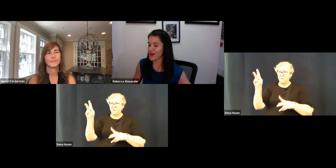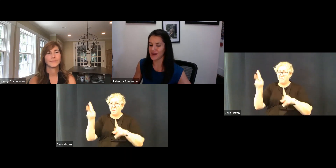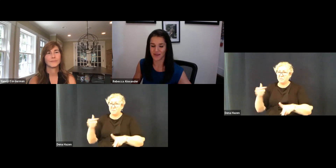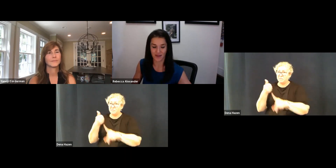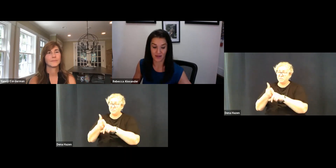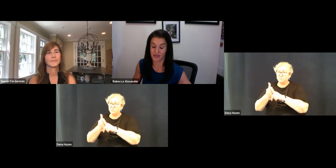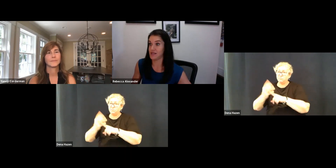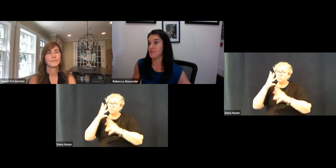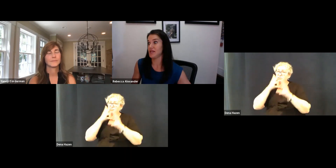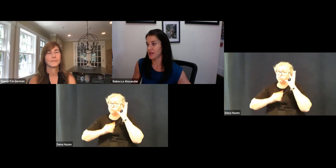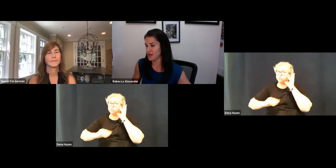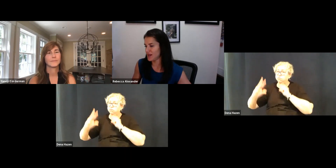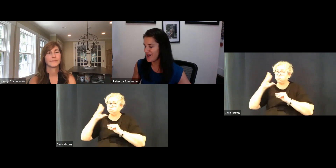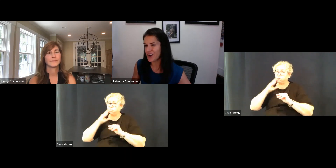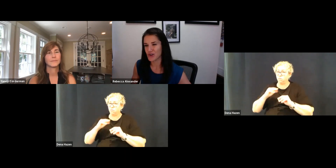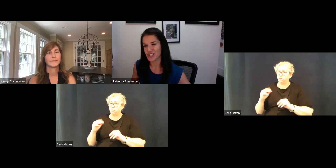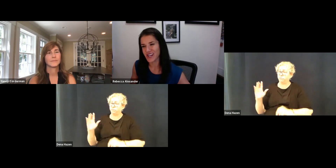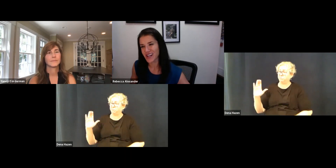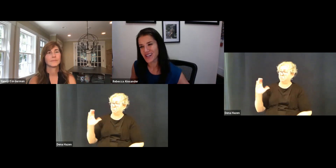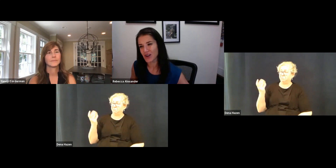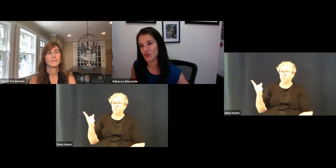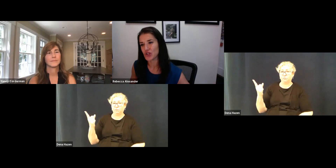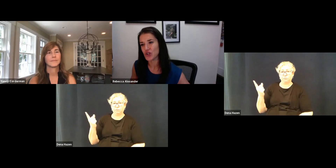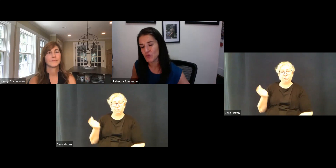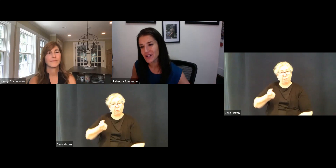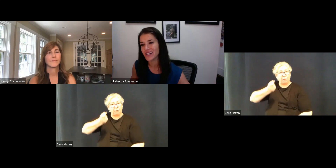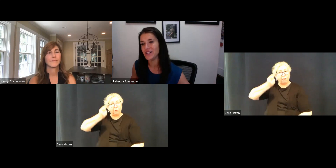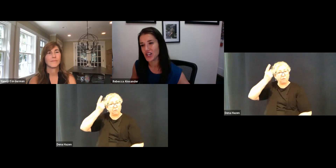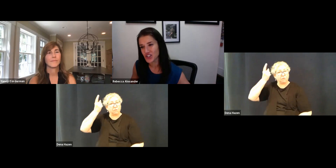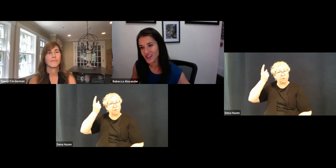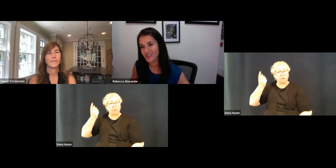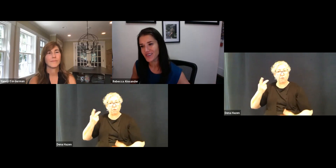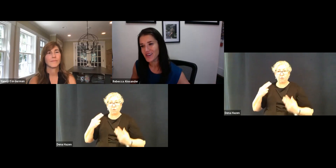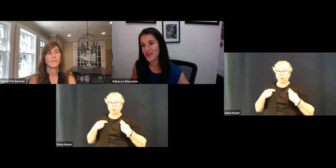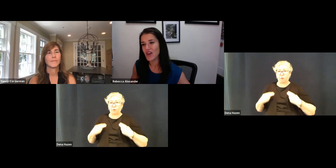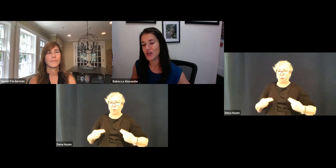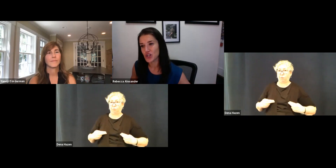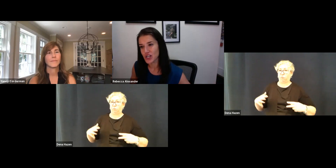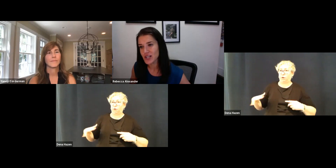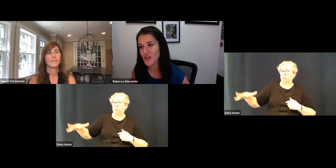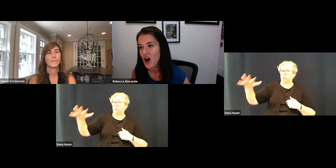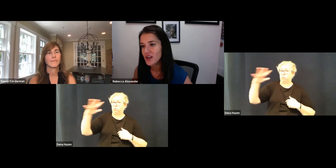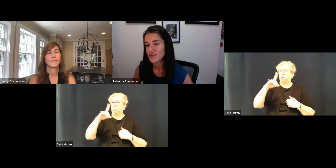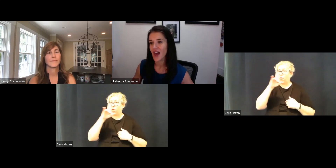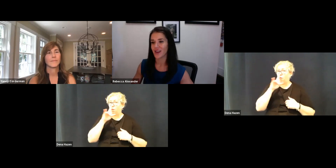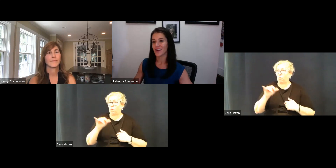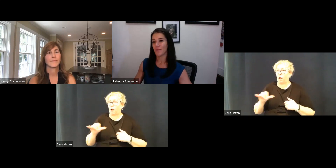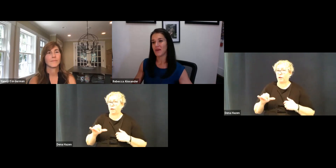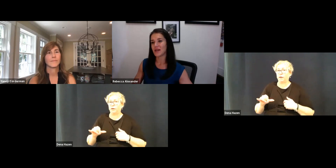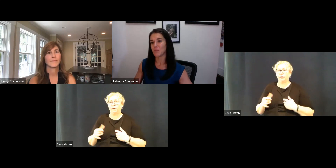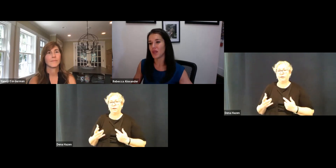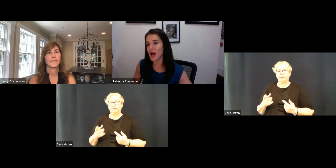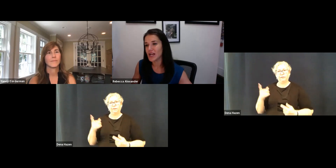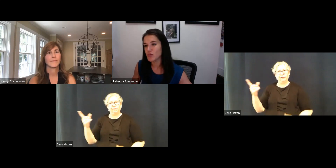and seemingly understanding of the human condition, that she thought that being blind